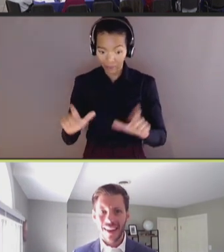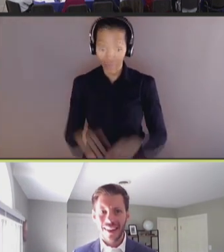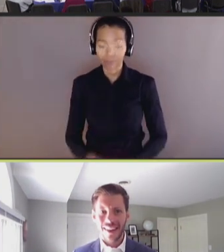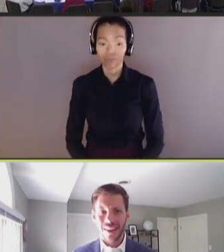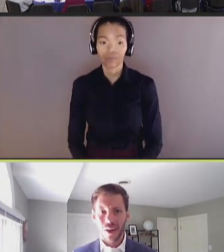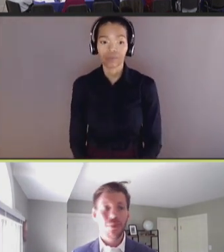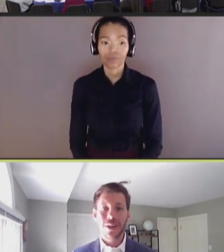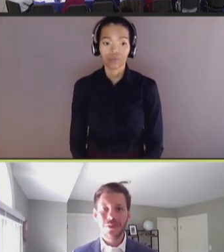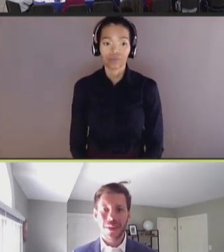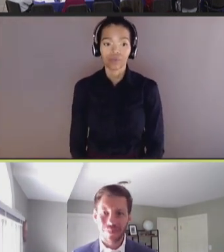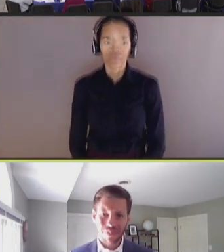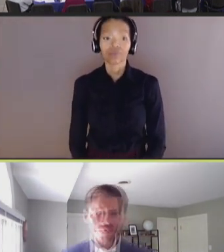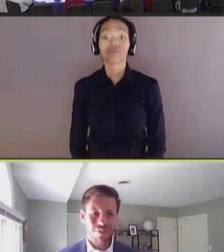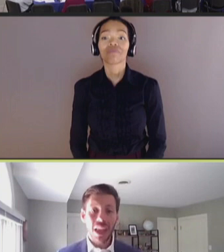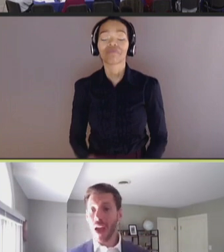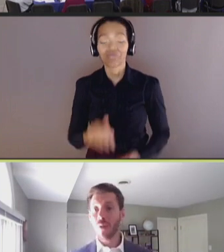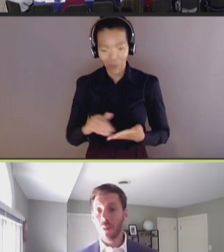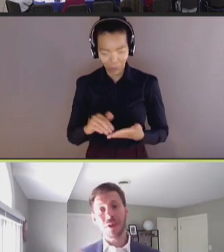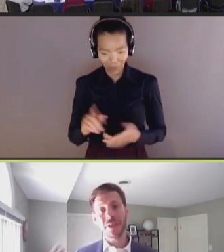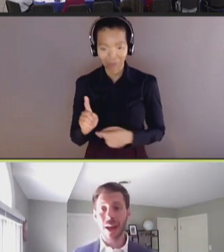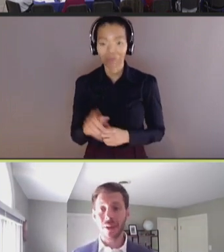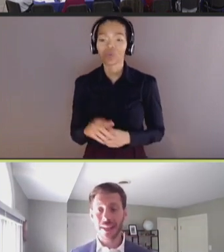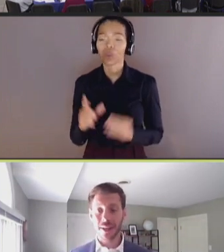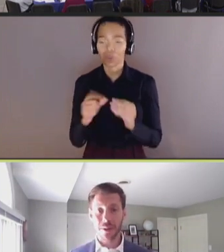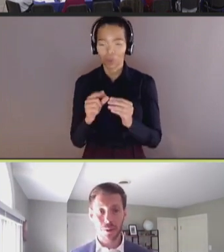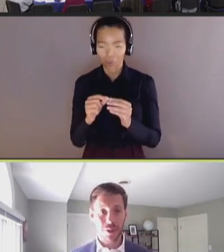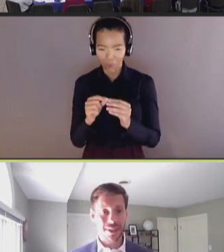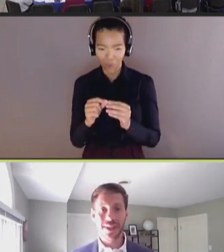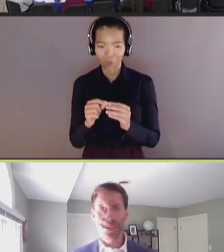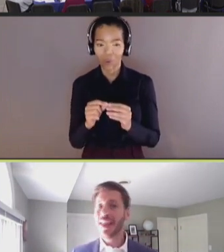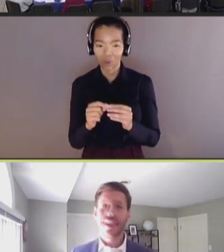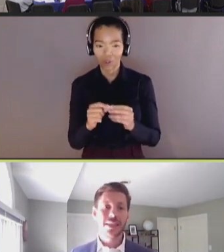And oh, excuse me, I have one more. Just to outline some solutions. Things that